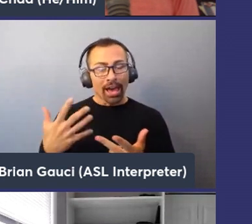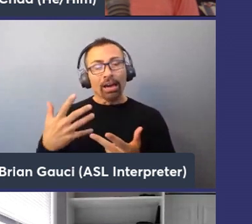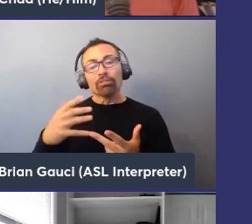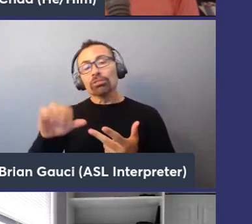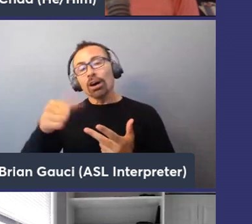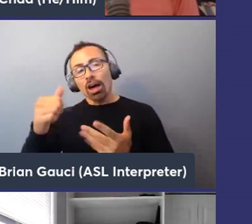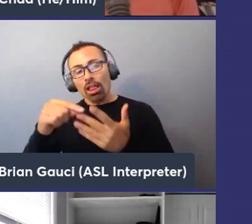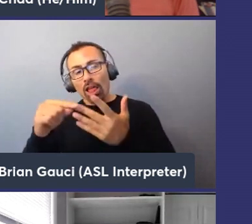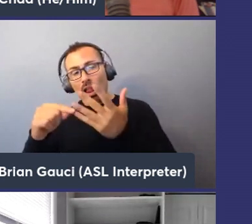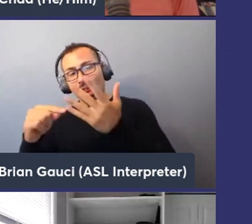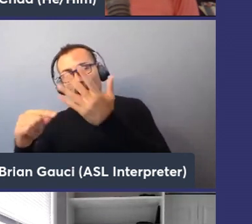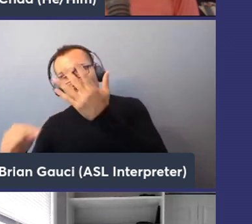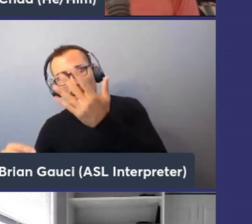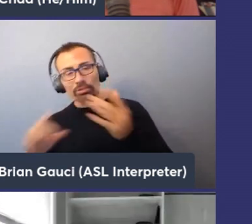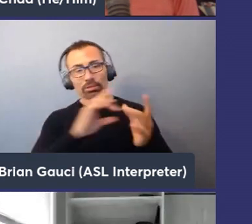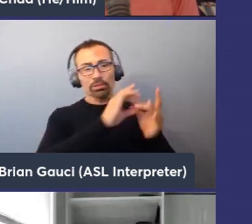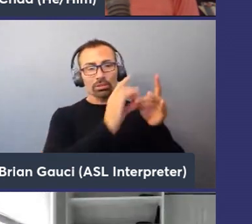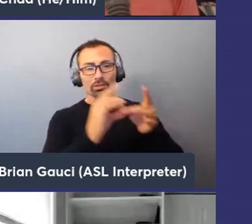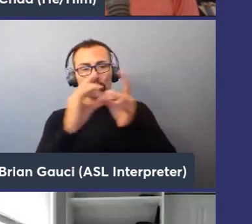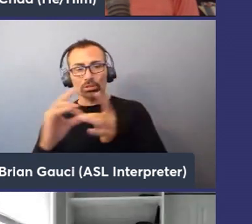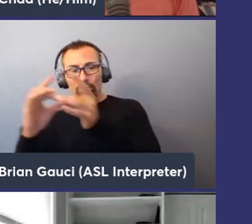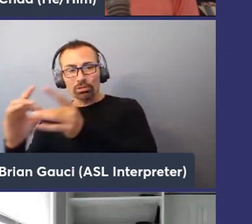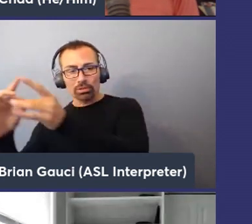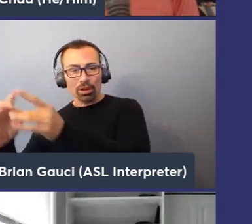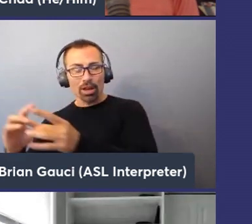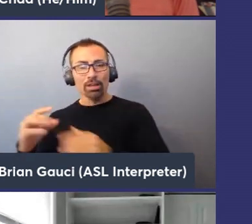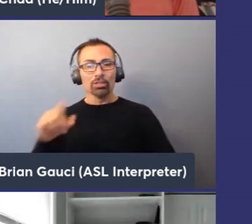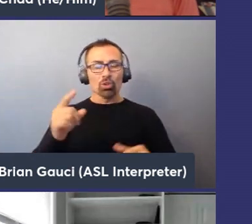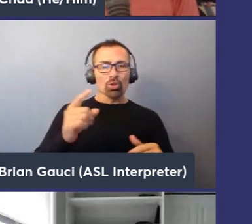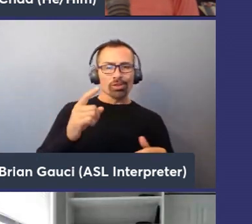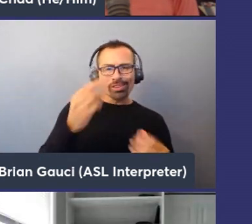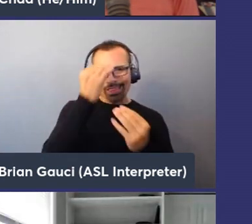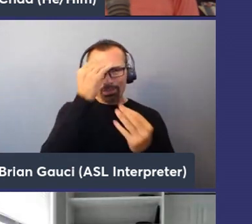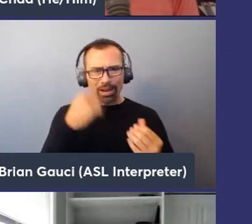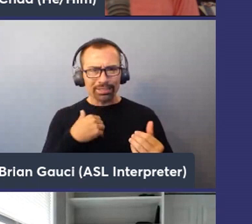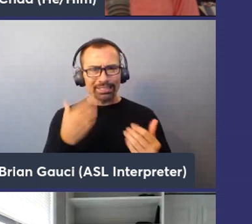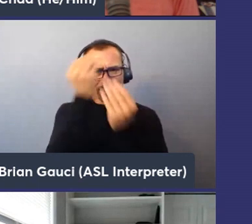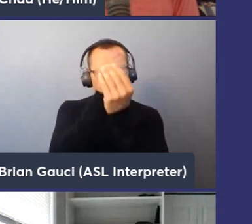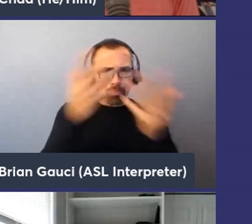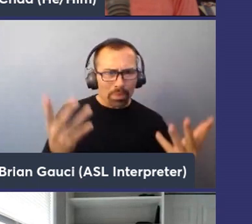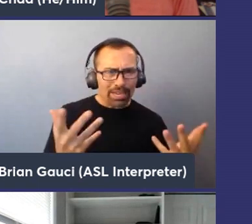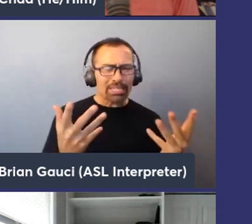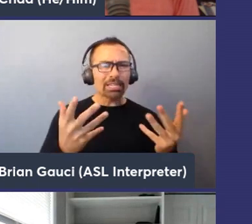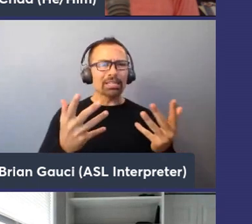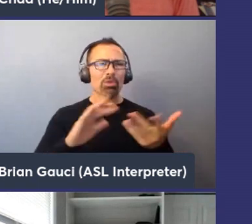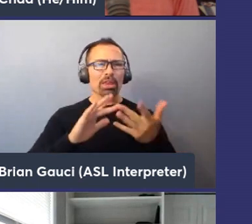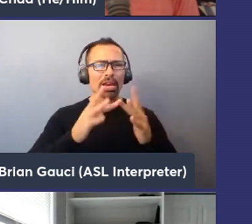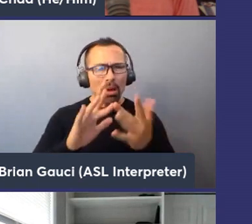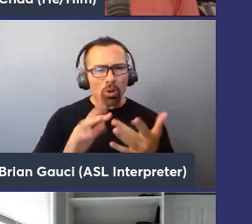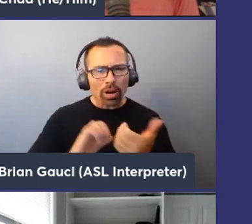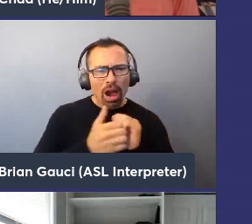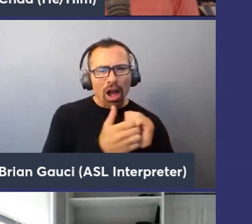all of this network of information and how these things are connected and how important those connections are